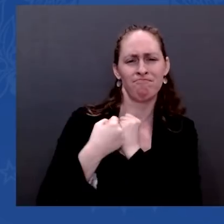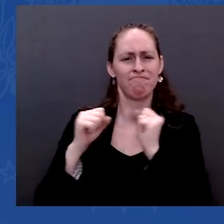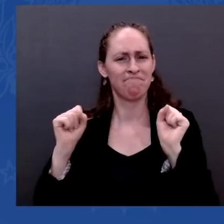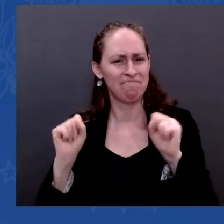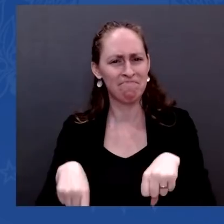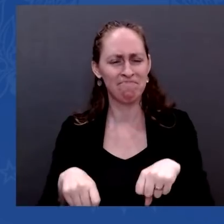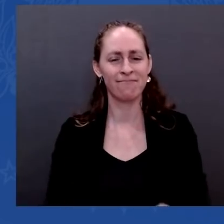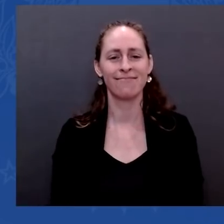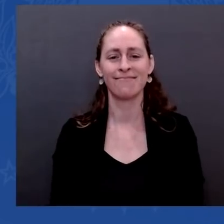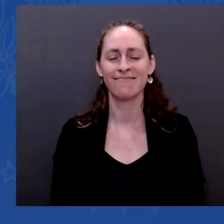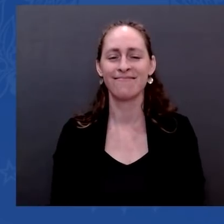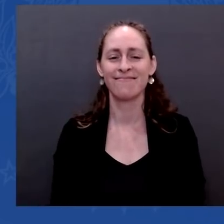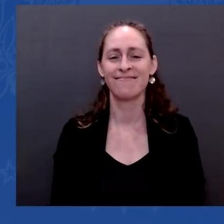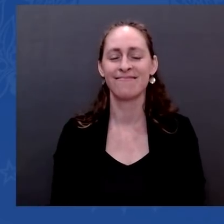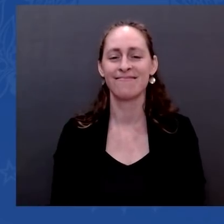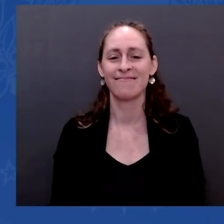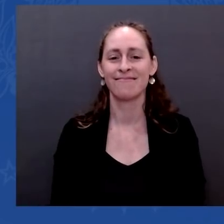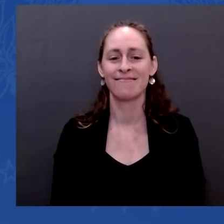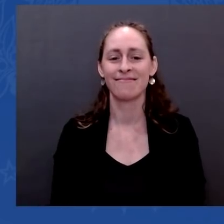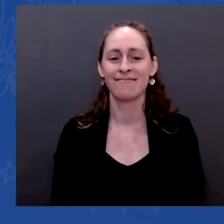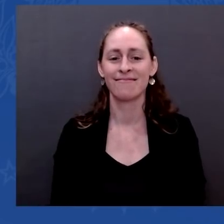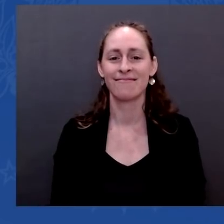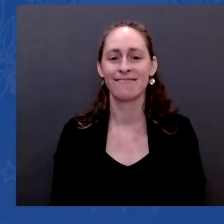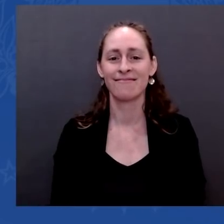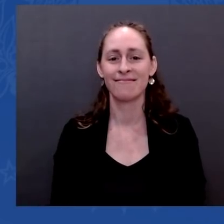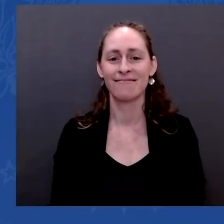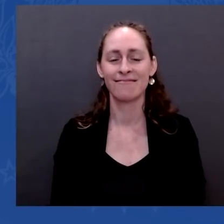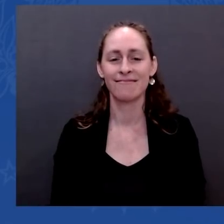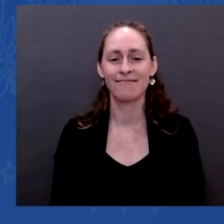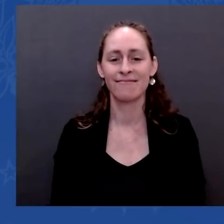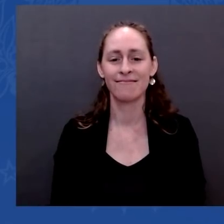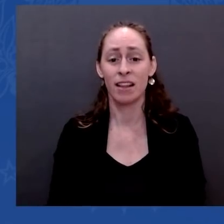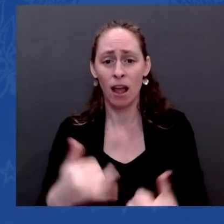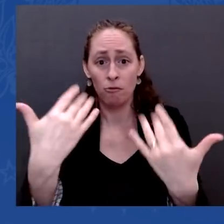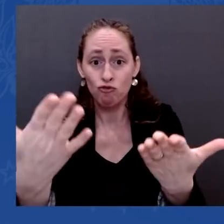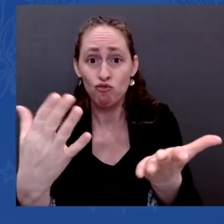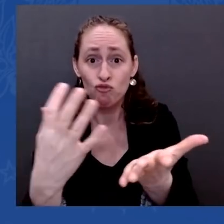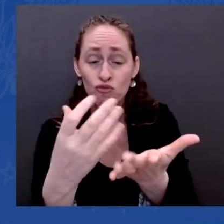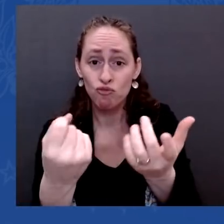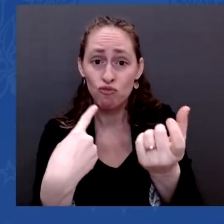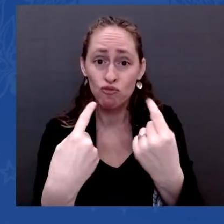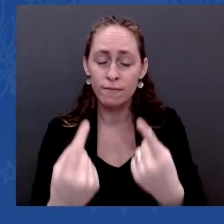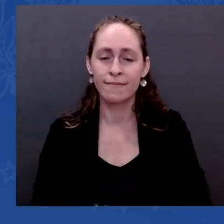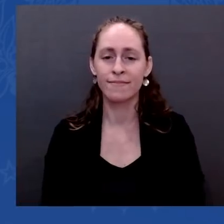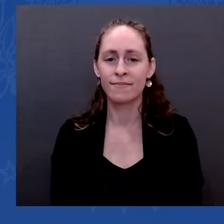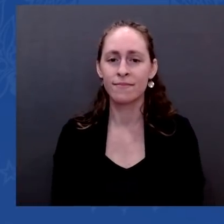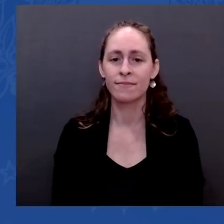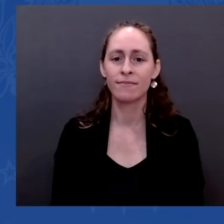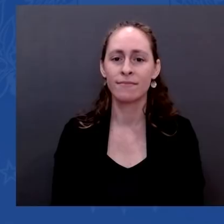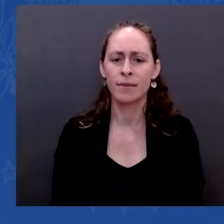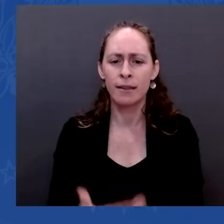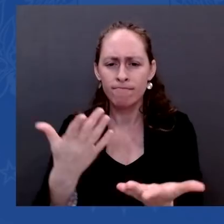Reuters. Andra- -- Andrea. You've got the first question. The Press: Thank you, Mr. President. And thank you, Chancellor Scholz.